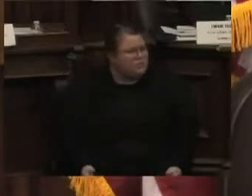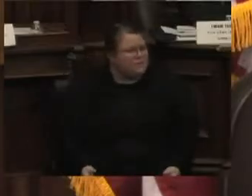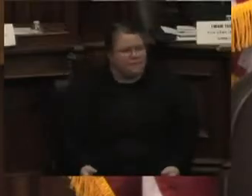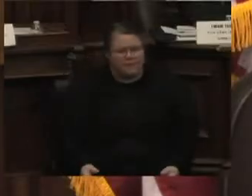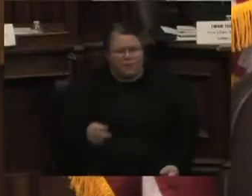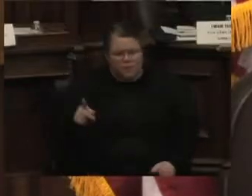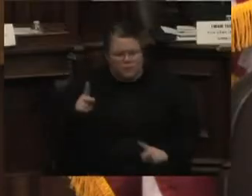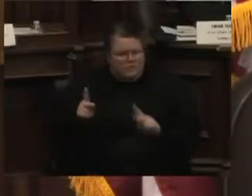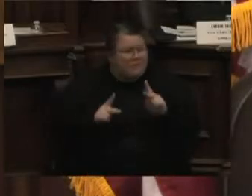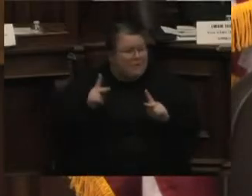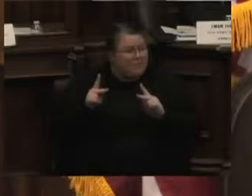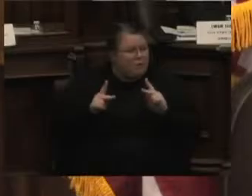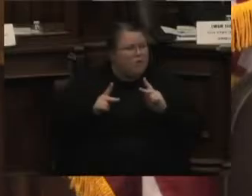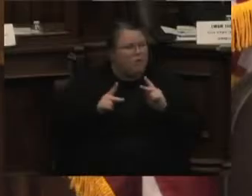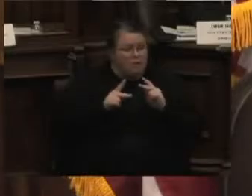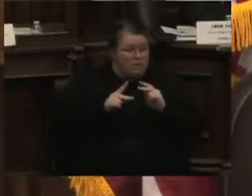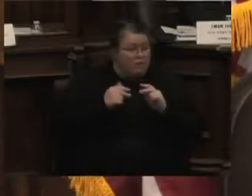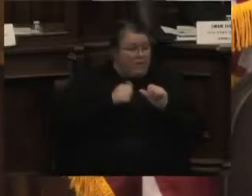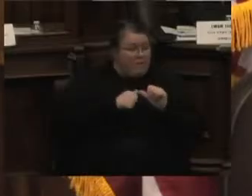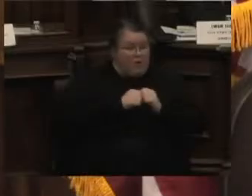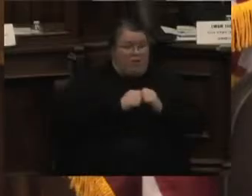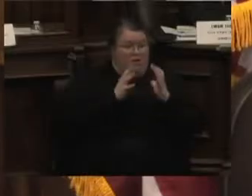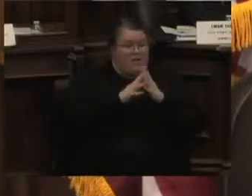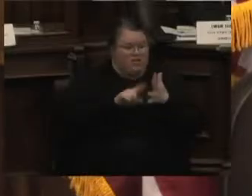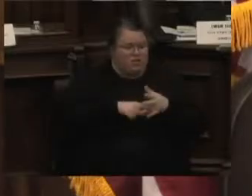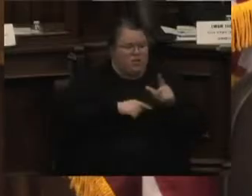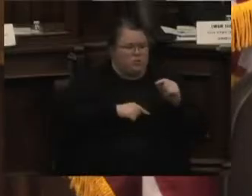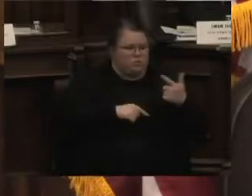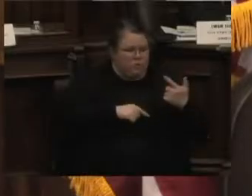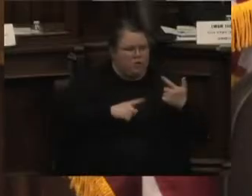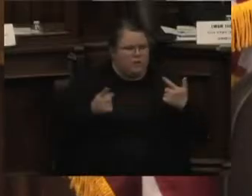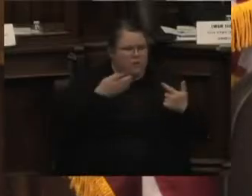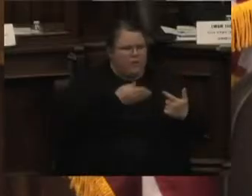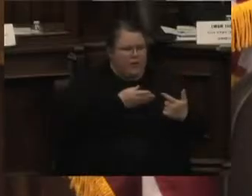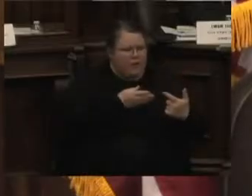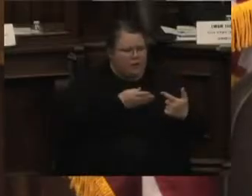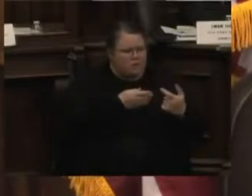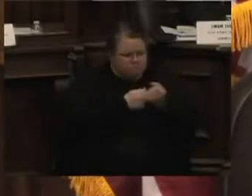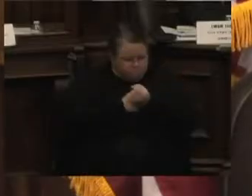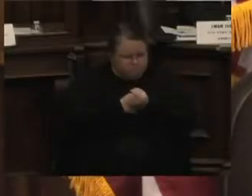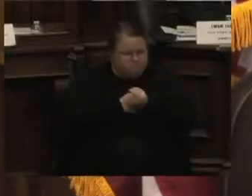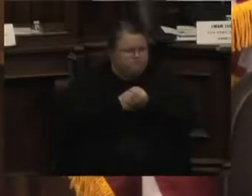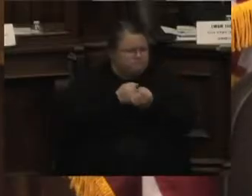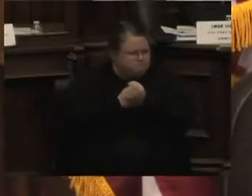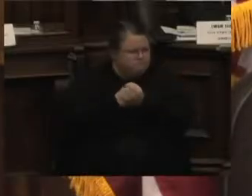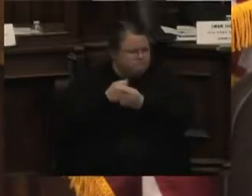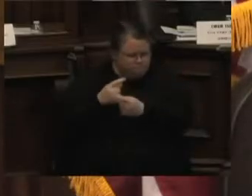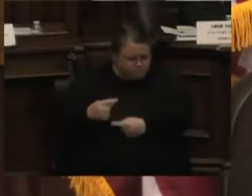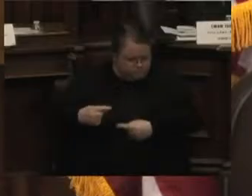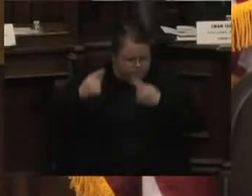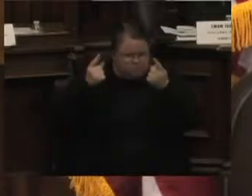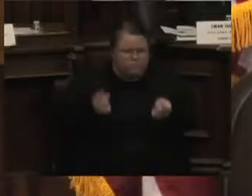We lost a wealth of knowledge. A lot of those investigators